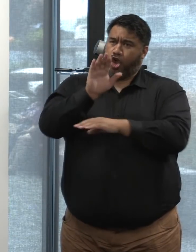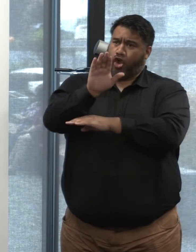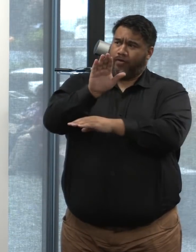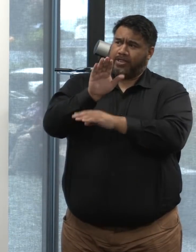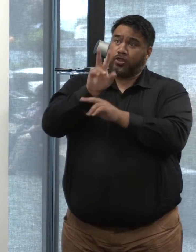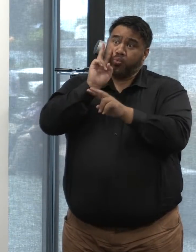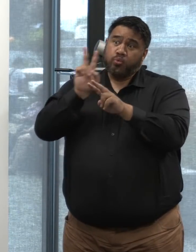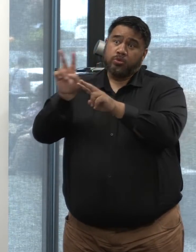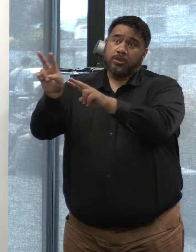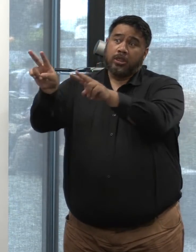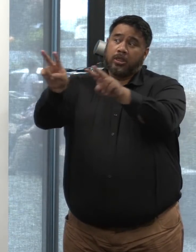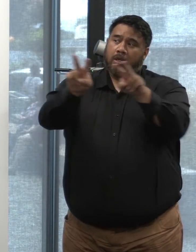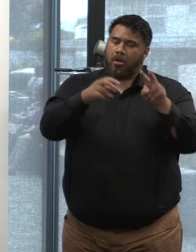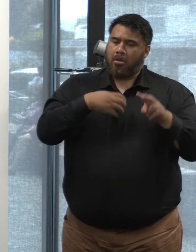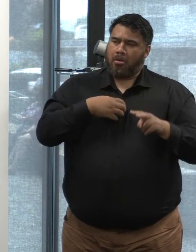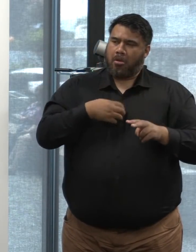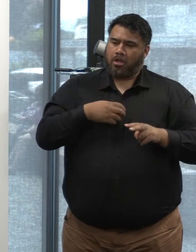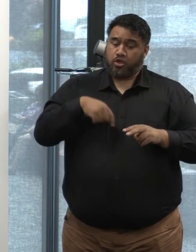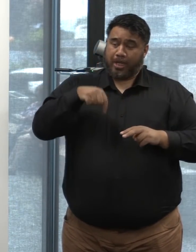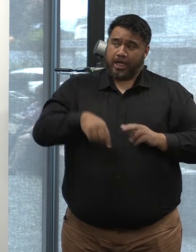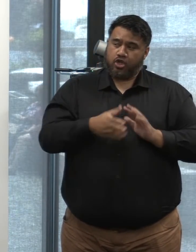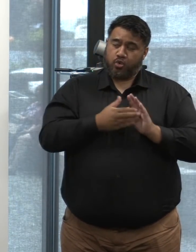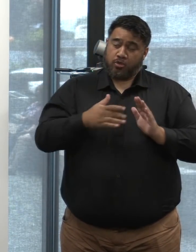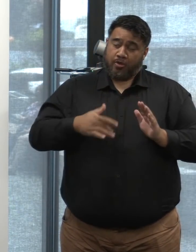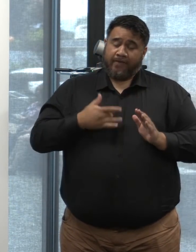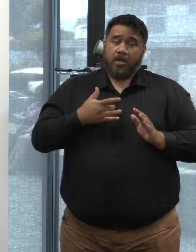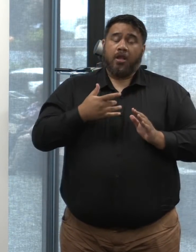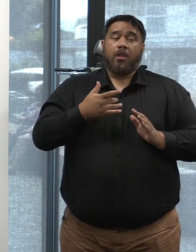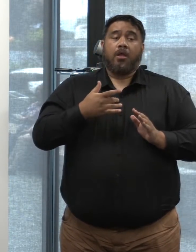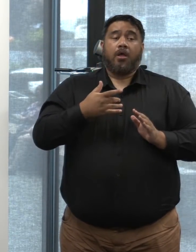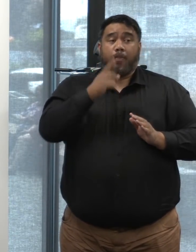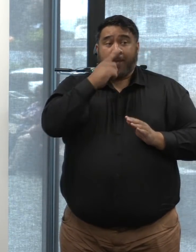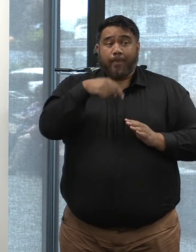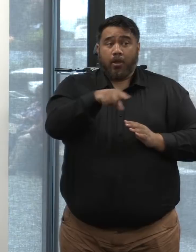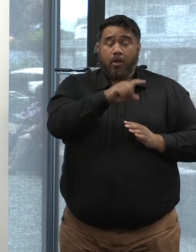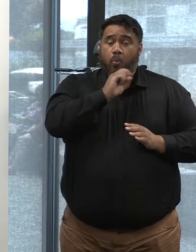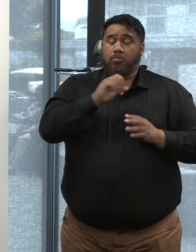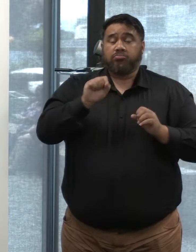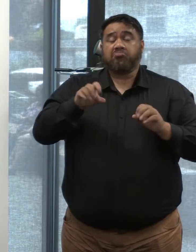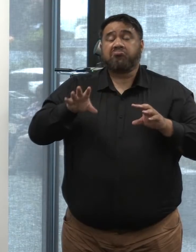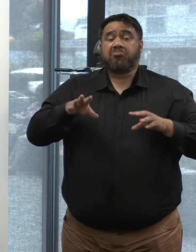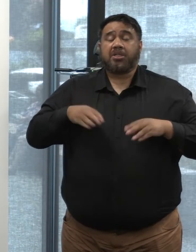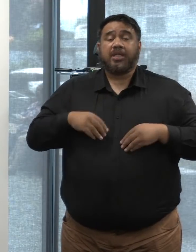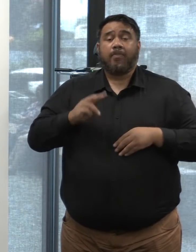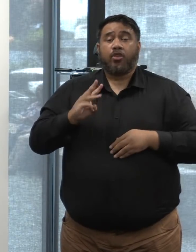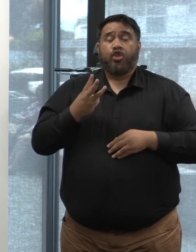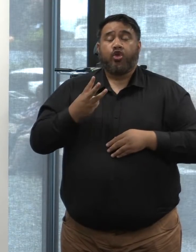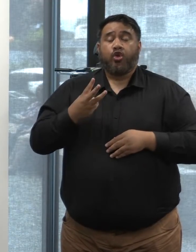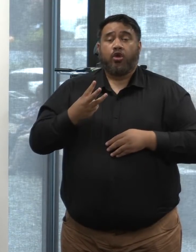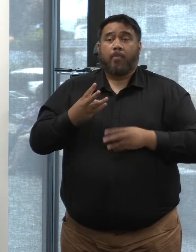and progressively over the